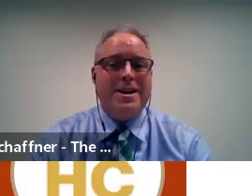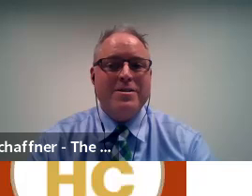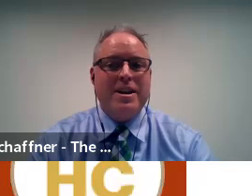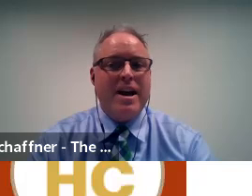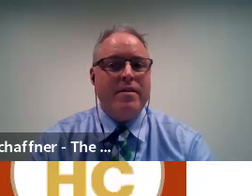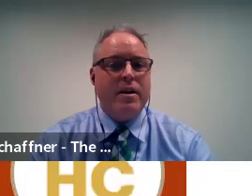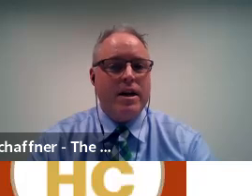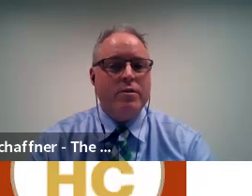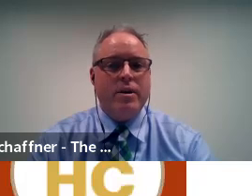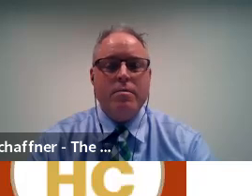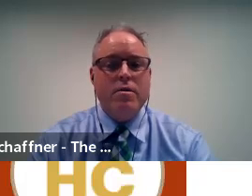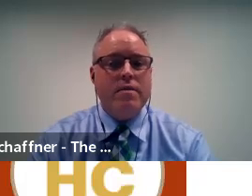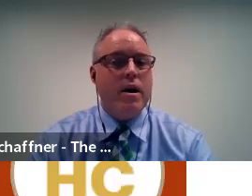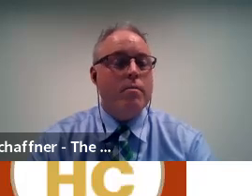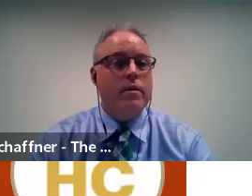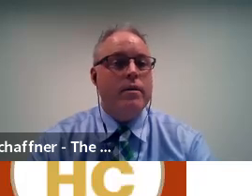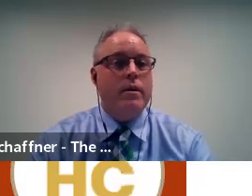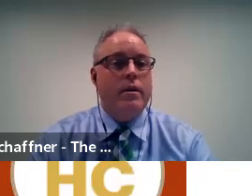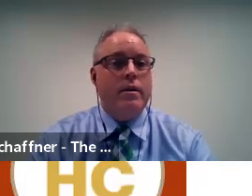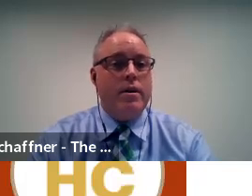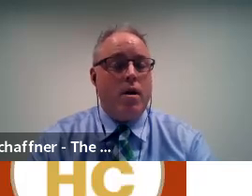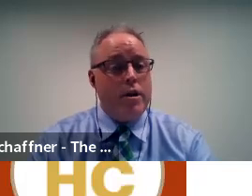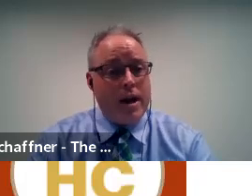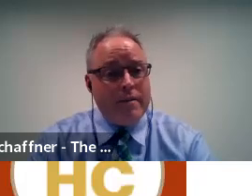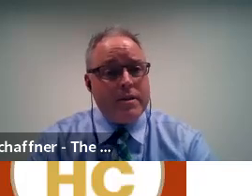particular title is going to have in the classroom and community environment.